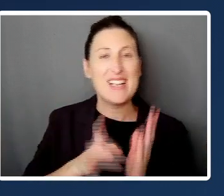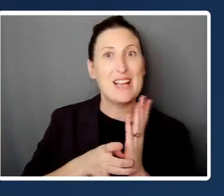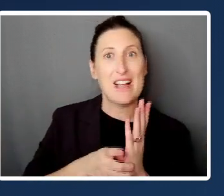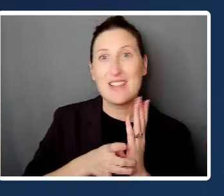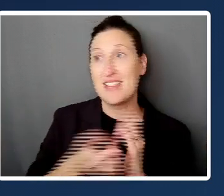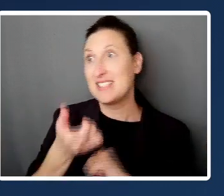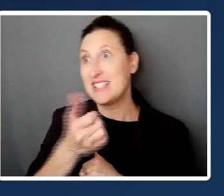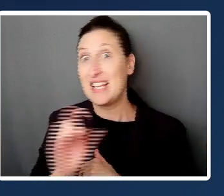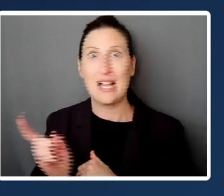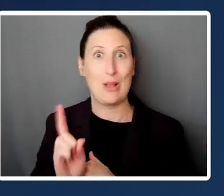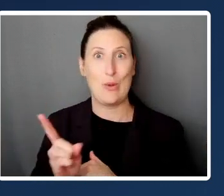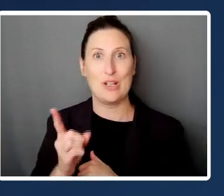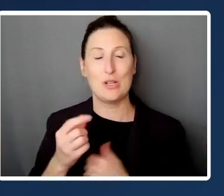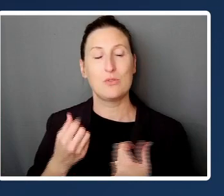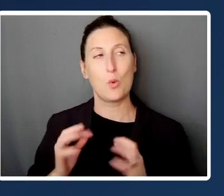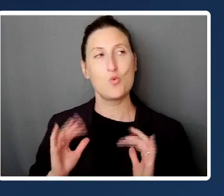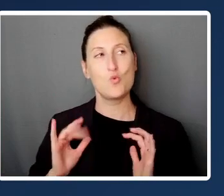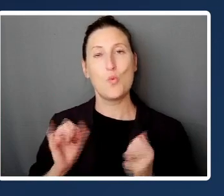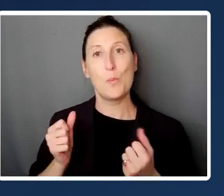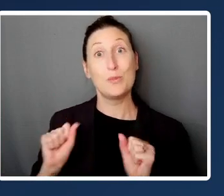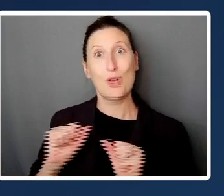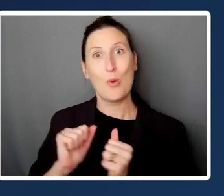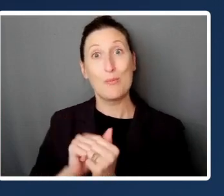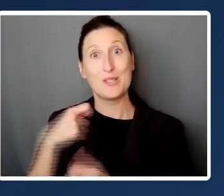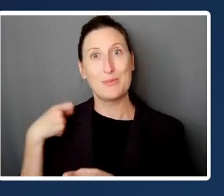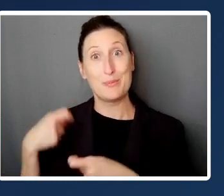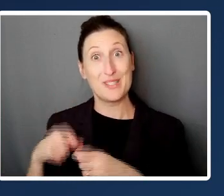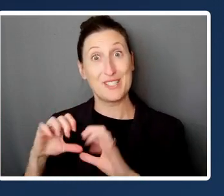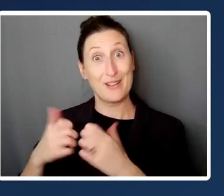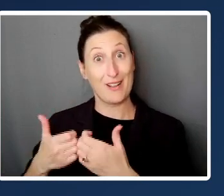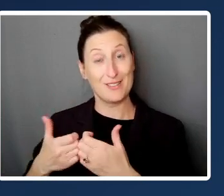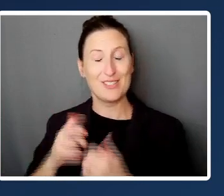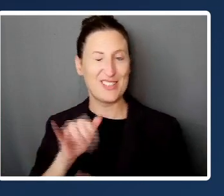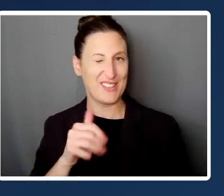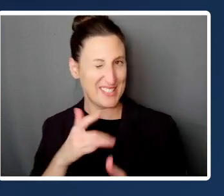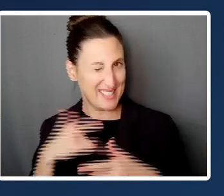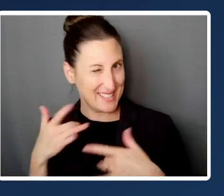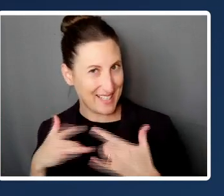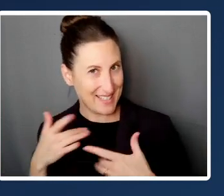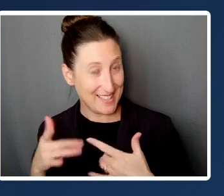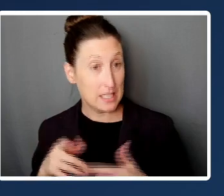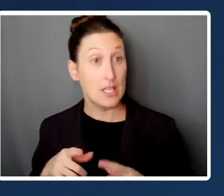Spanish class." So, that was exciting. And it -- as the materials are available in Spanish,